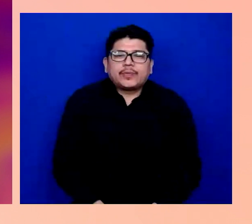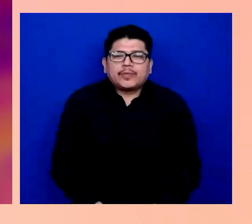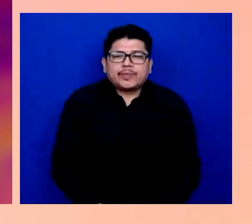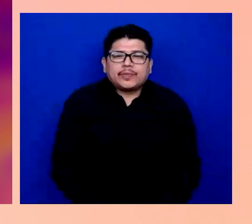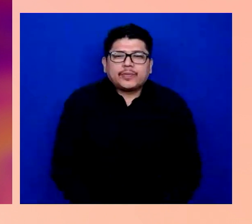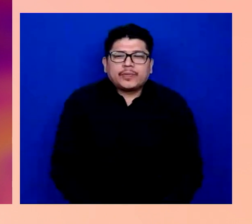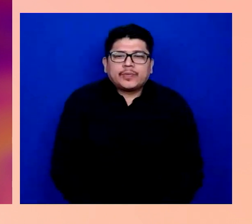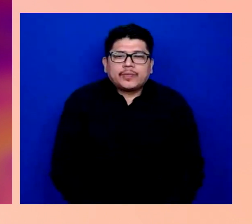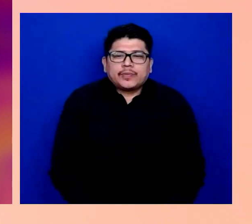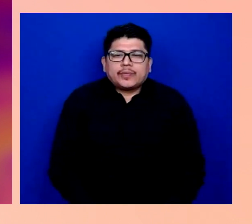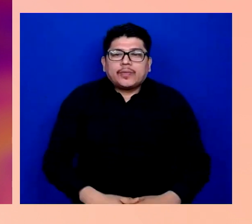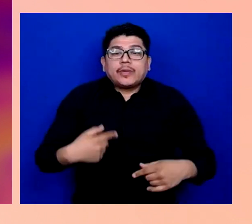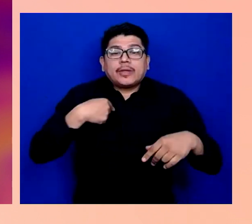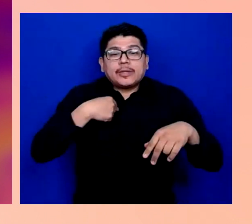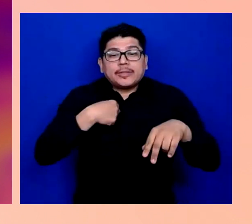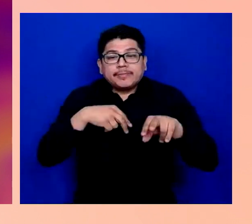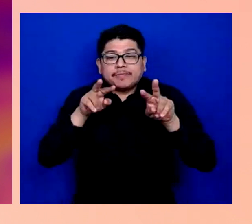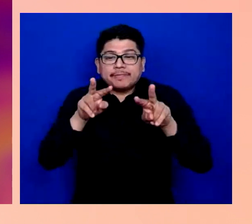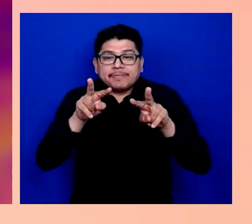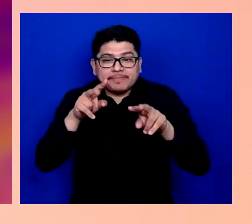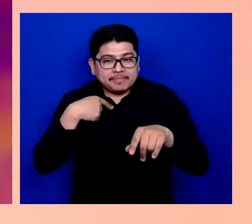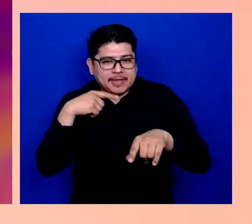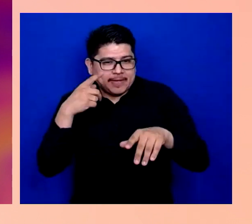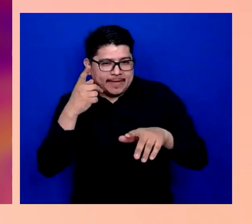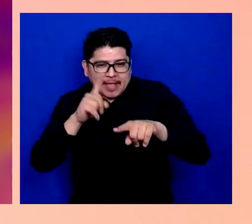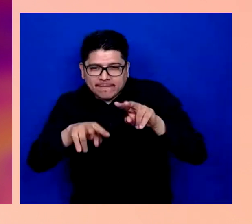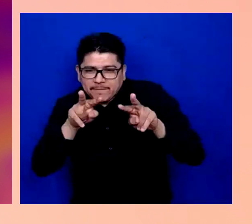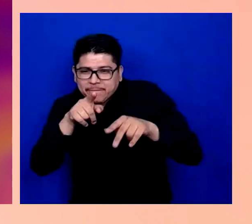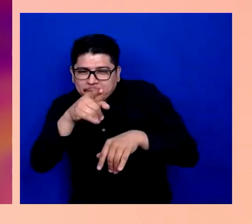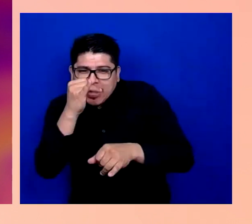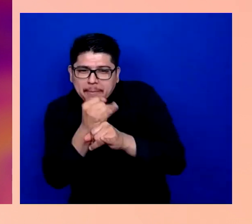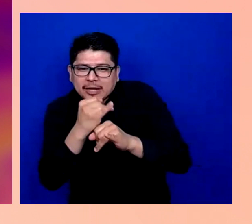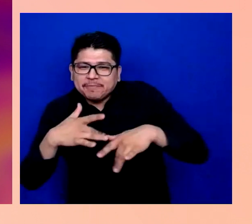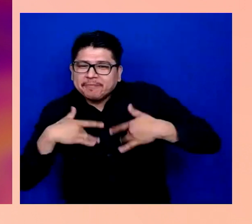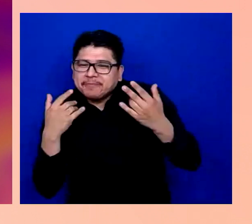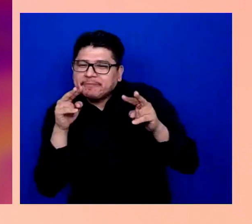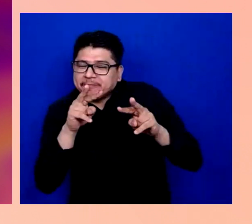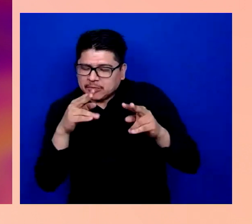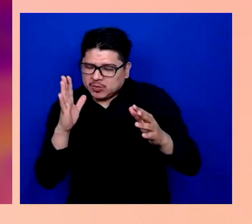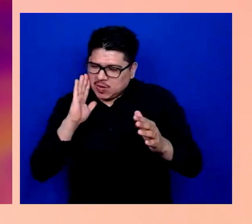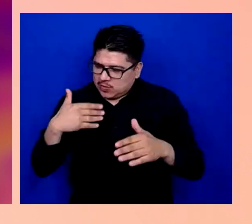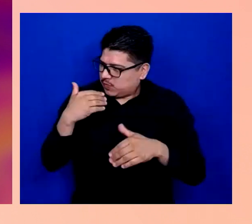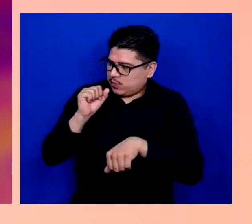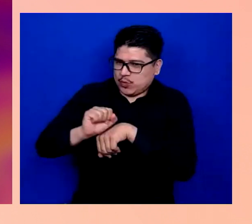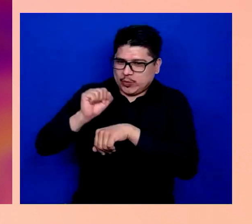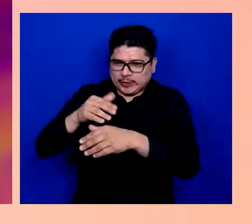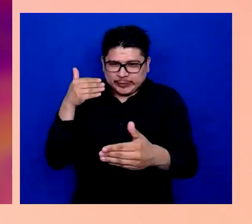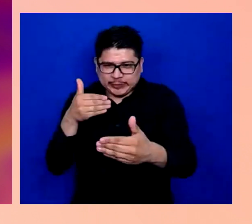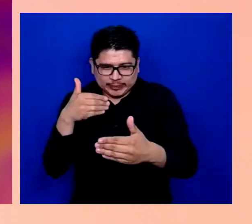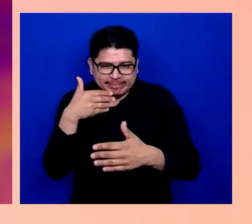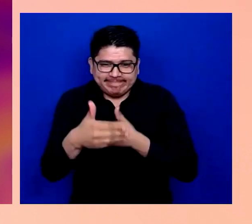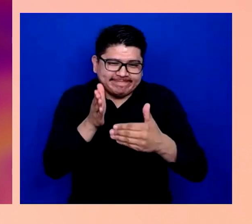We are coming along. There's work to be done. Isn't everything? Jen over to you.